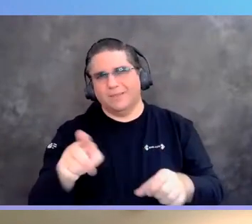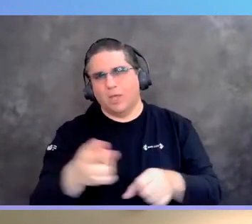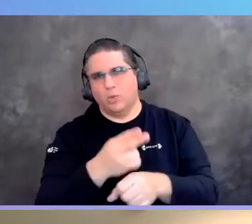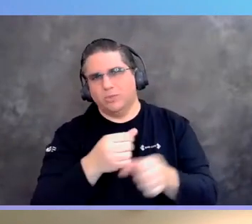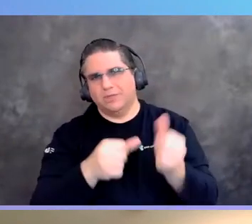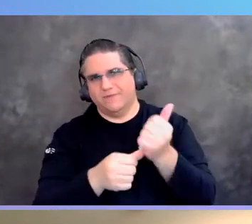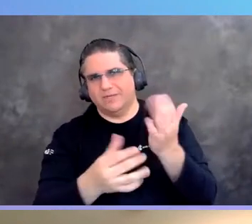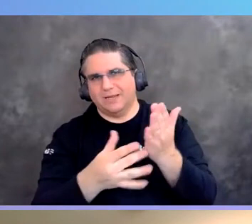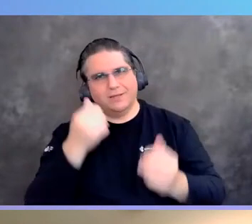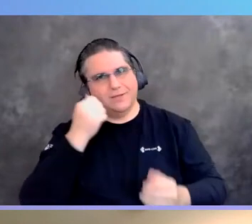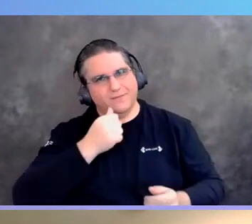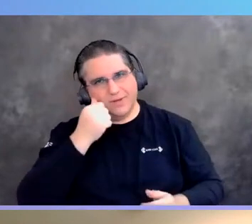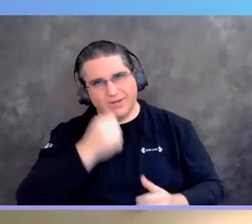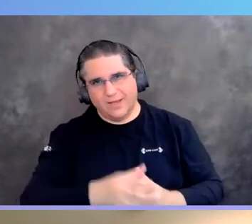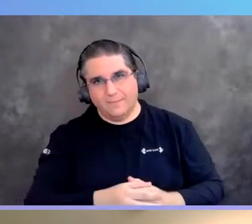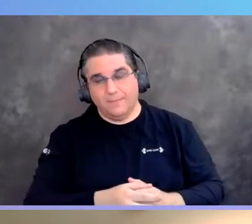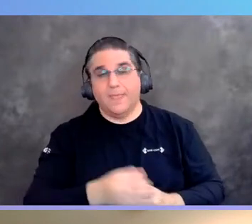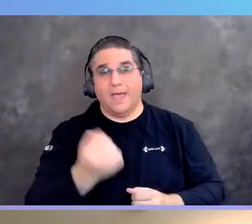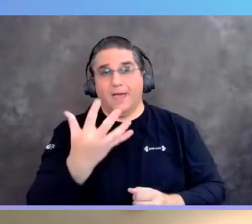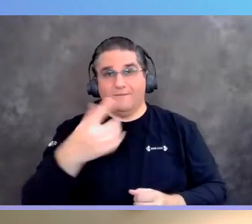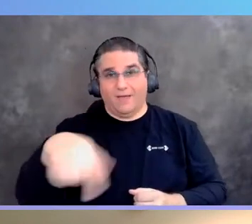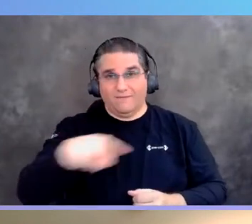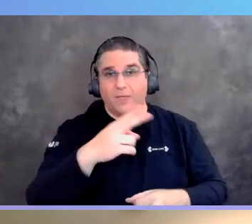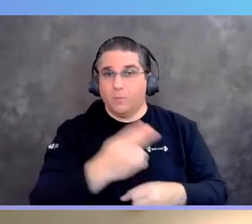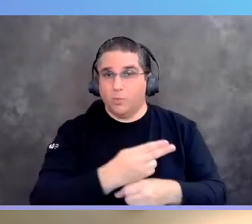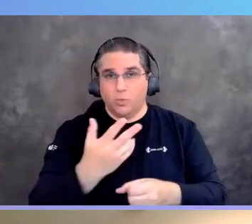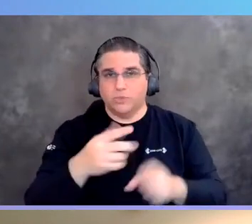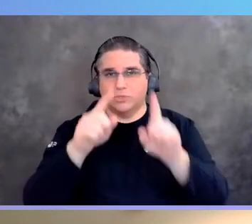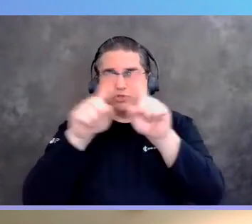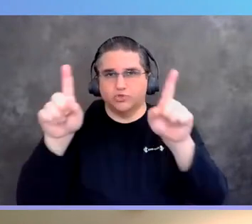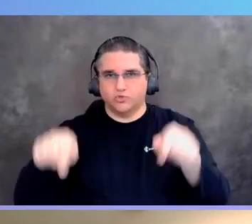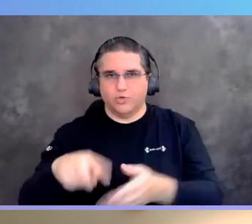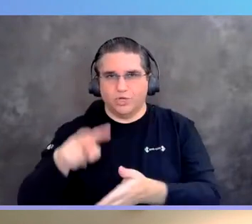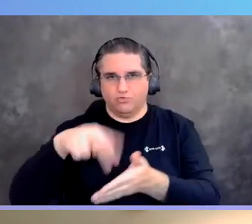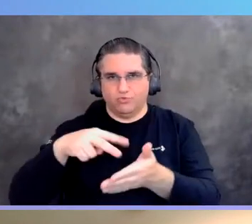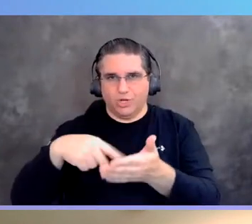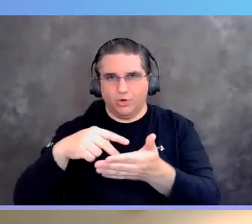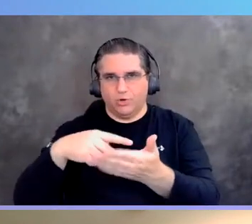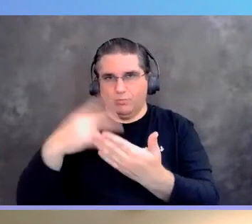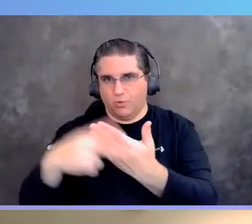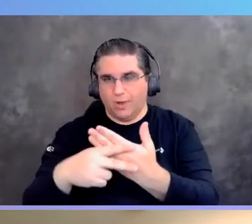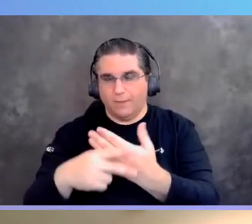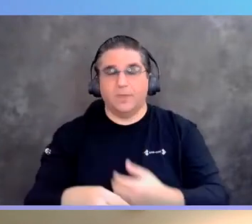use used screen readers, one participant used a magnifier,